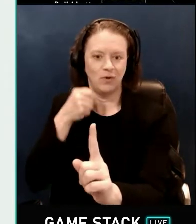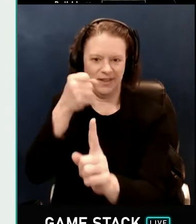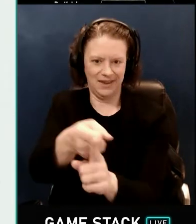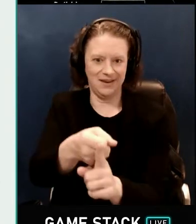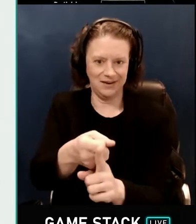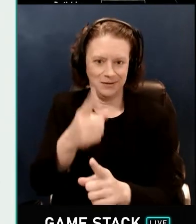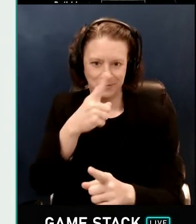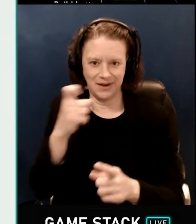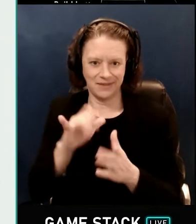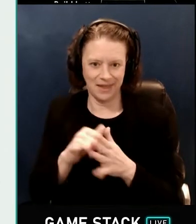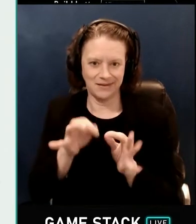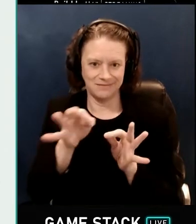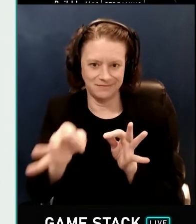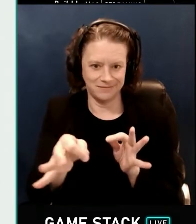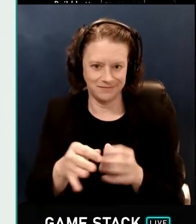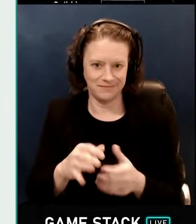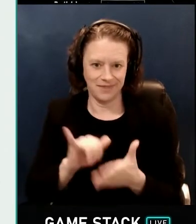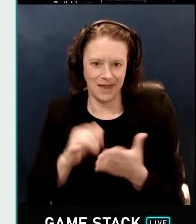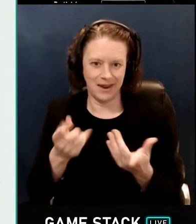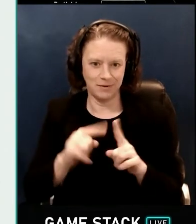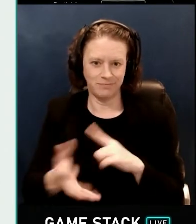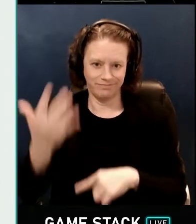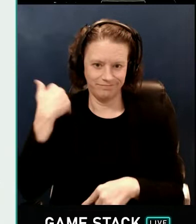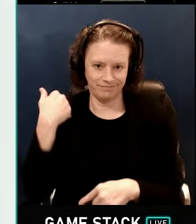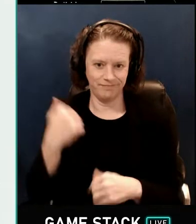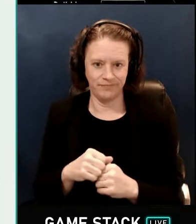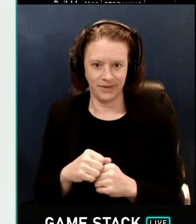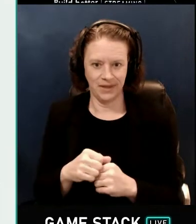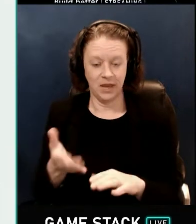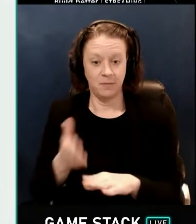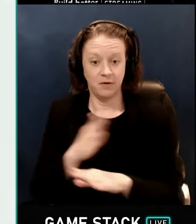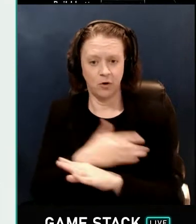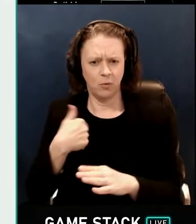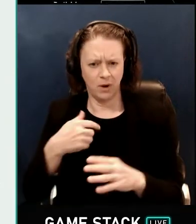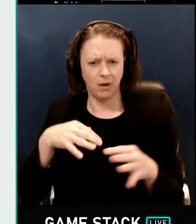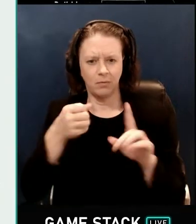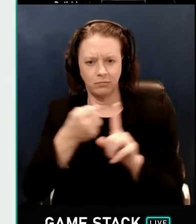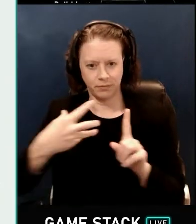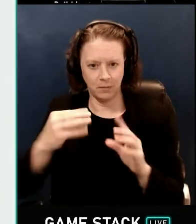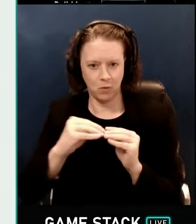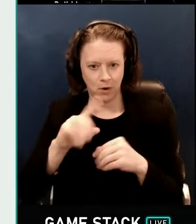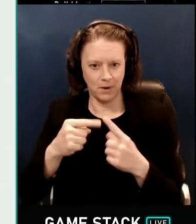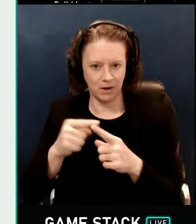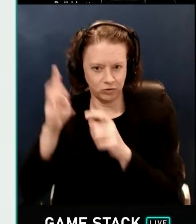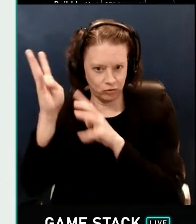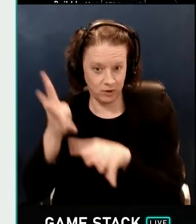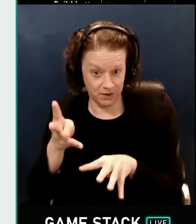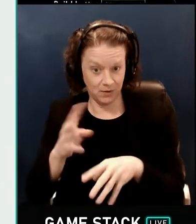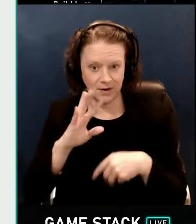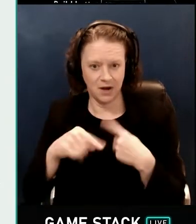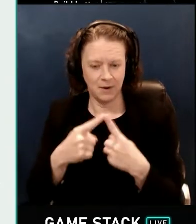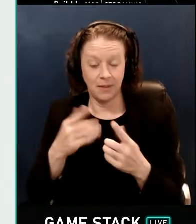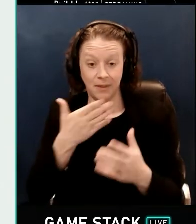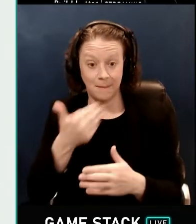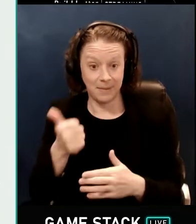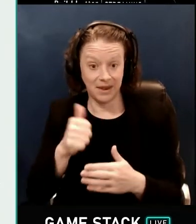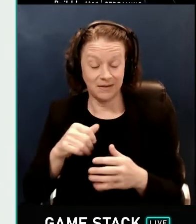Now, before we get too far into streaming, I'm going to note quickly, that, of course, the best latency mitigation is just to have less of it.